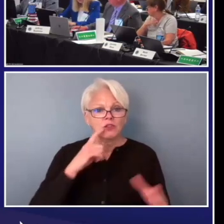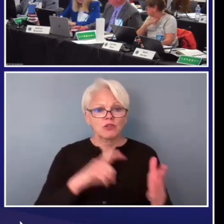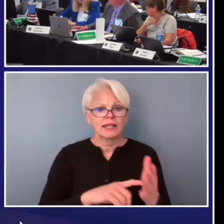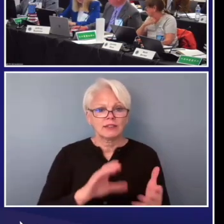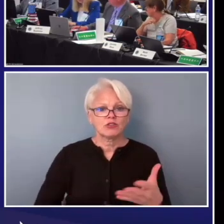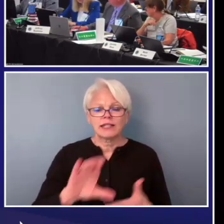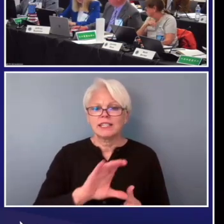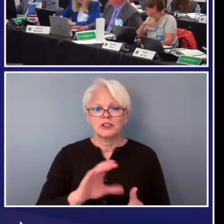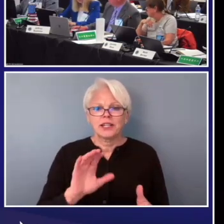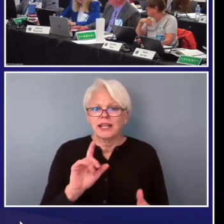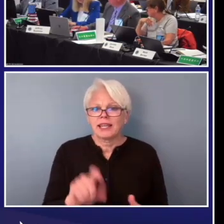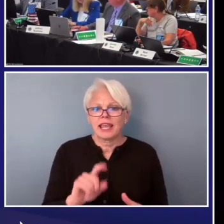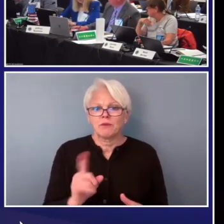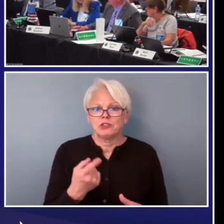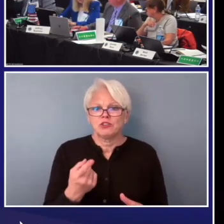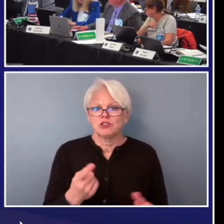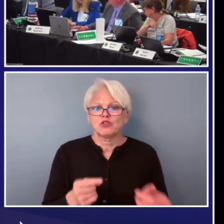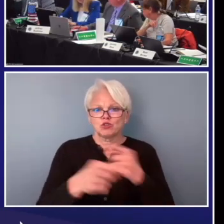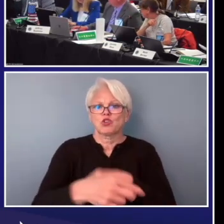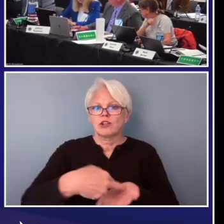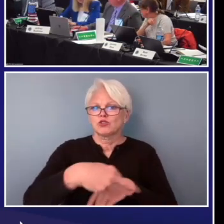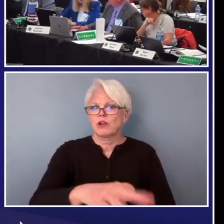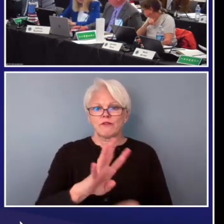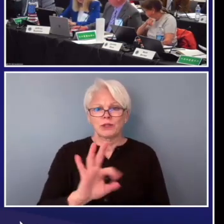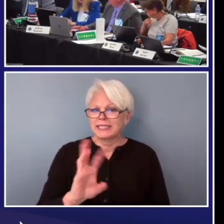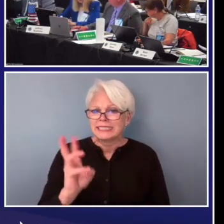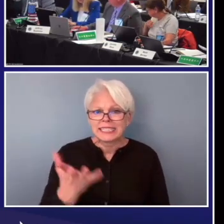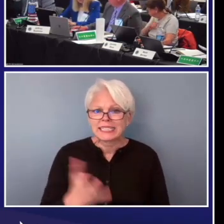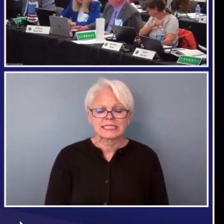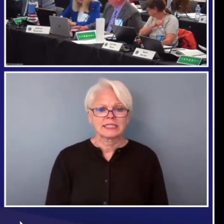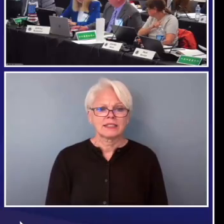So couldn't we just cross reference 496? Please, Jake.